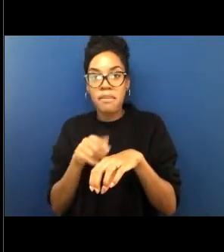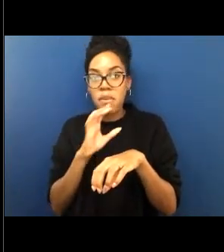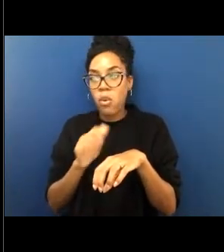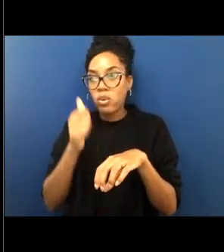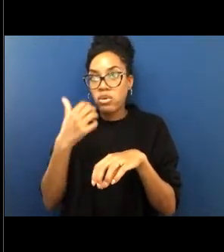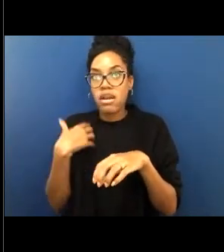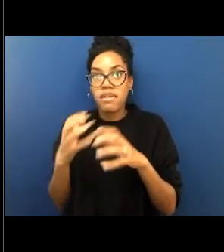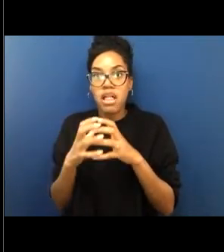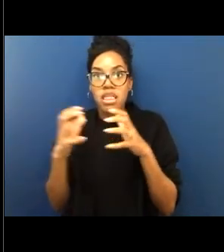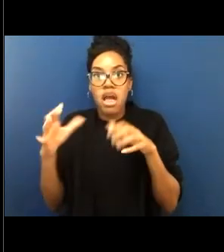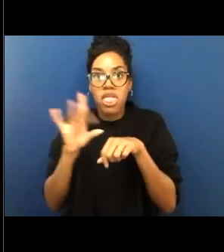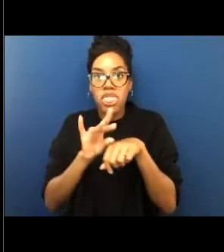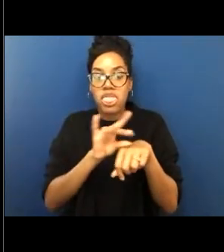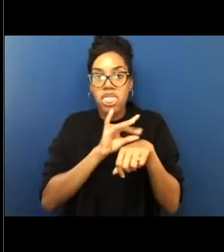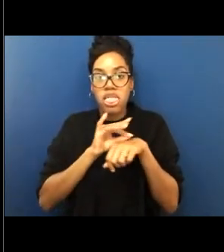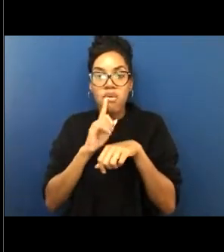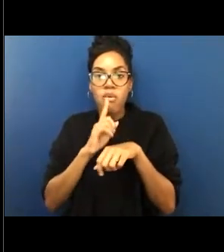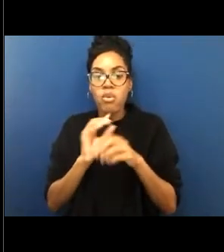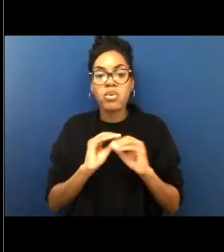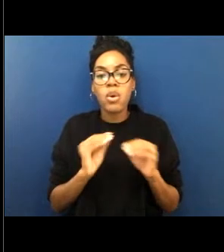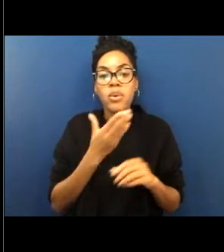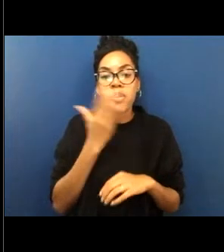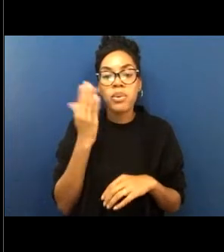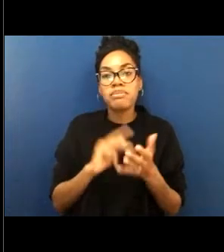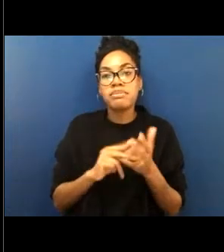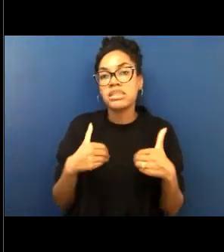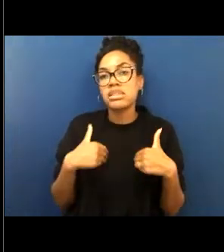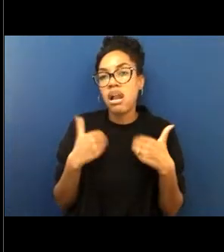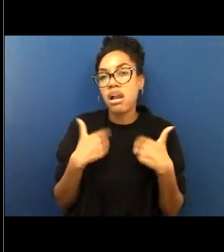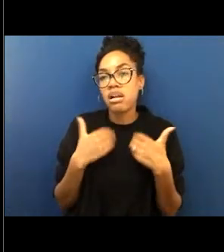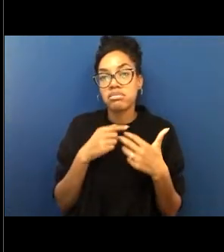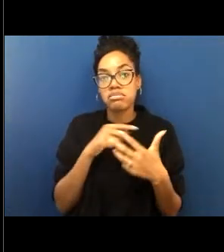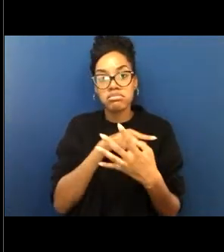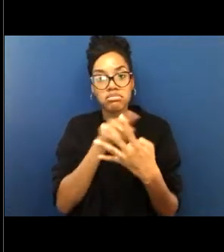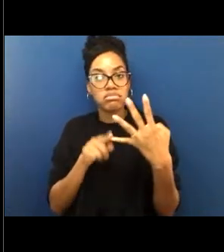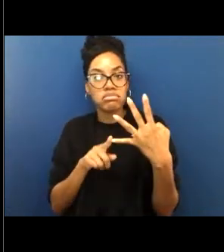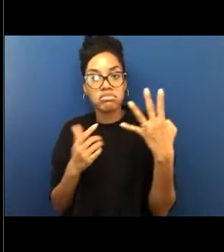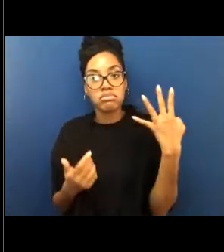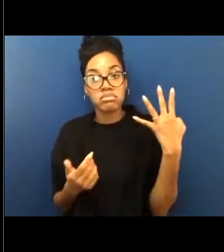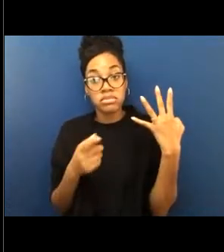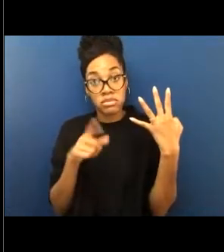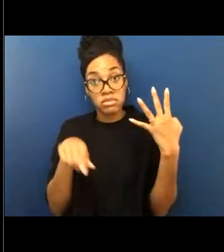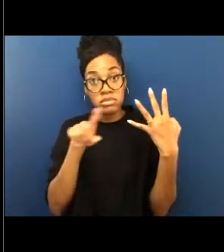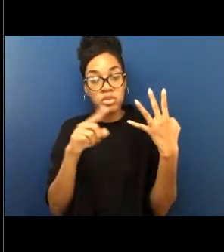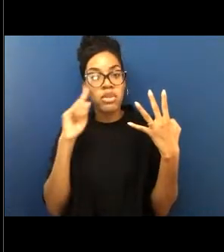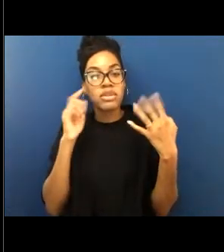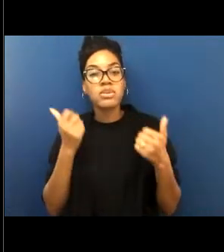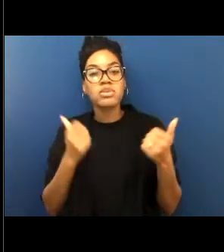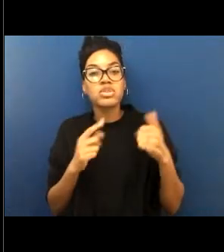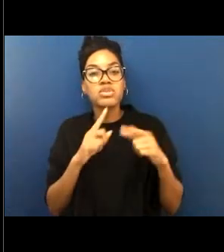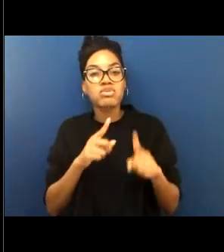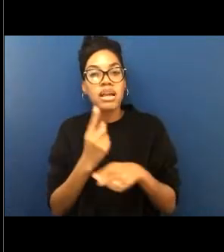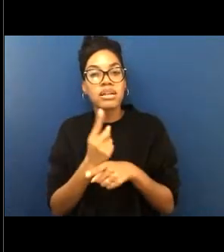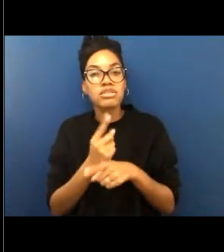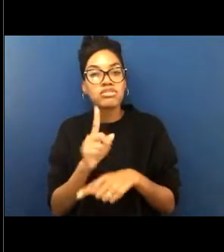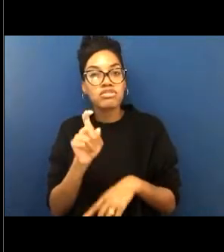or if you guys think that maybe I missed something. Maybe there's a different way to age a crab that I don't know about. So go ahead and look at the chat box